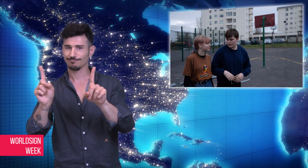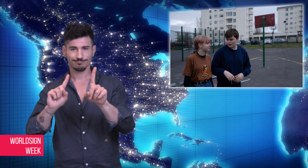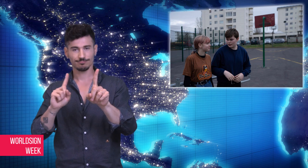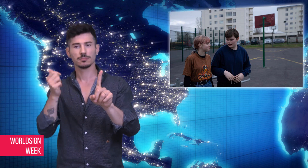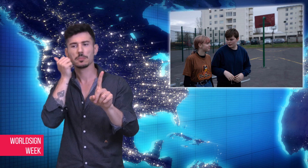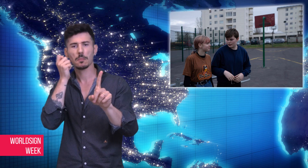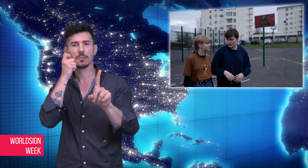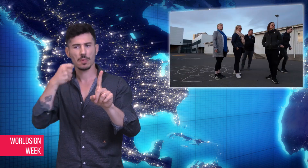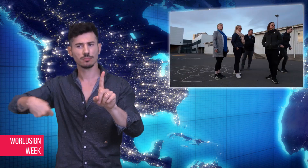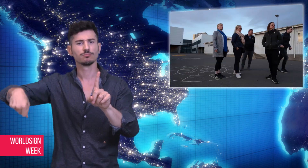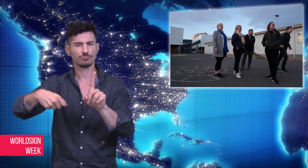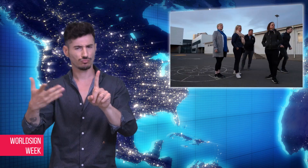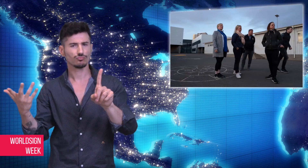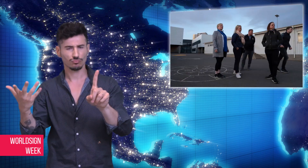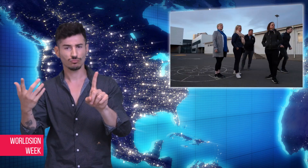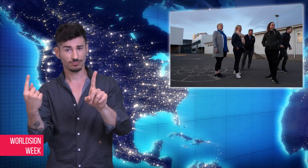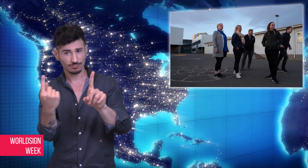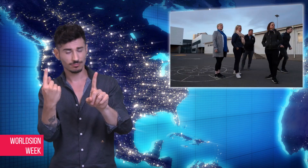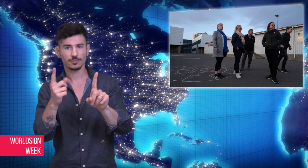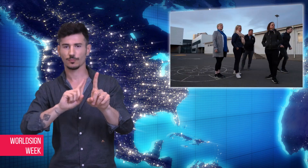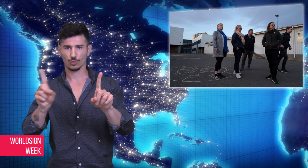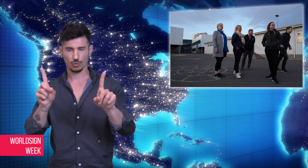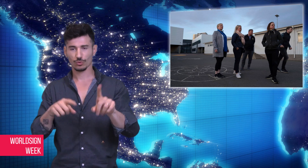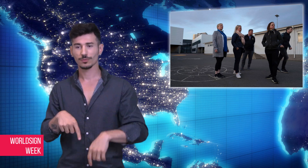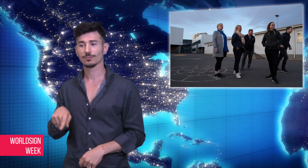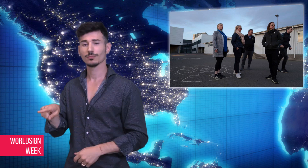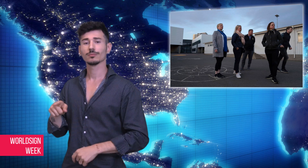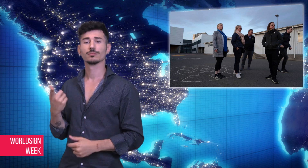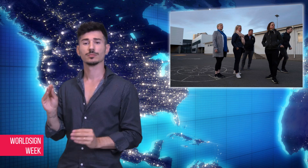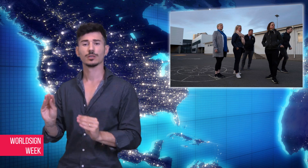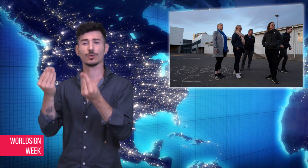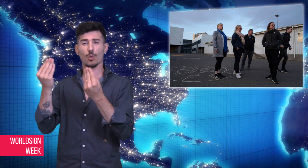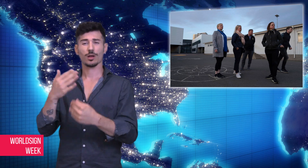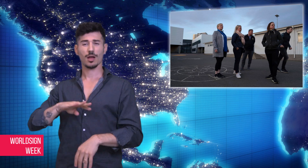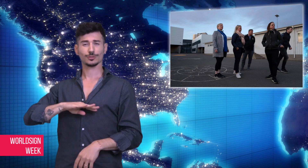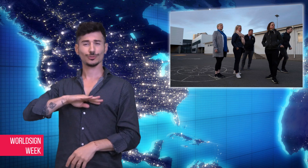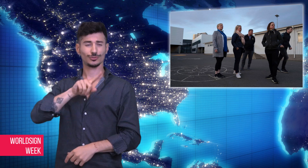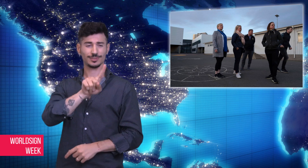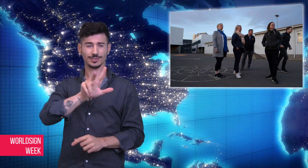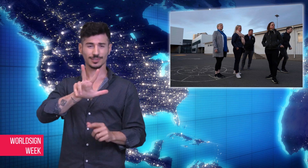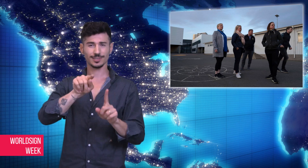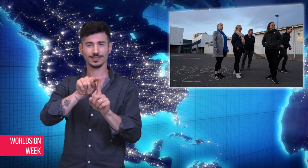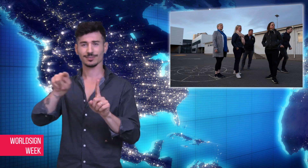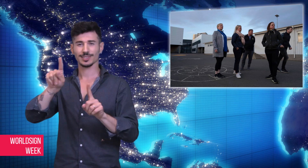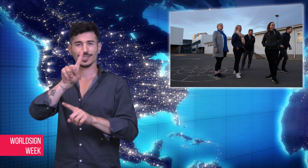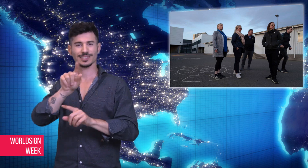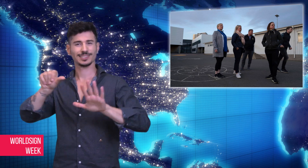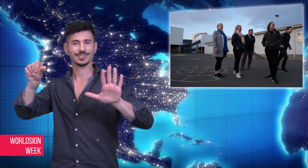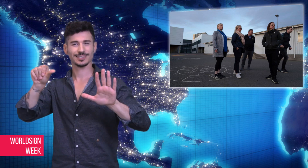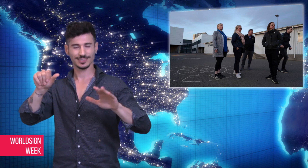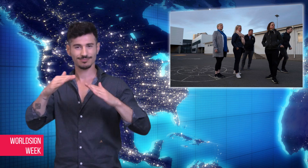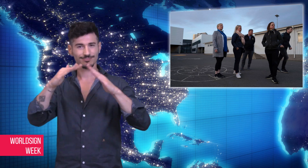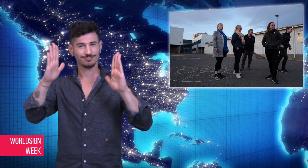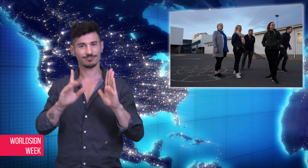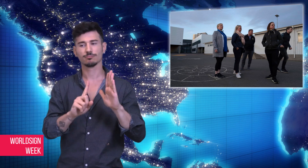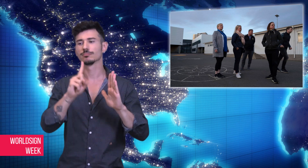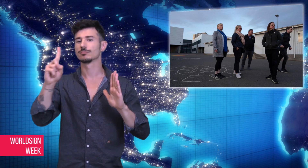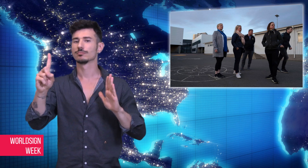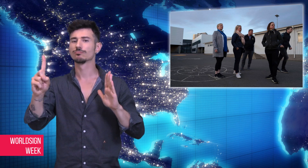8pm without parents. Children who are 13 to 16 are not allowed to be